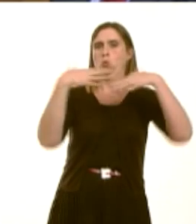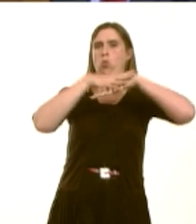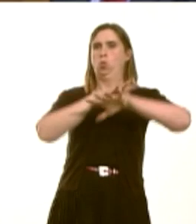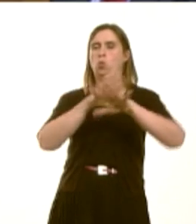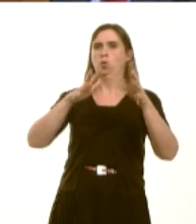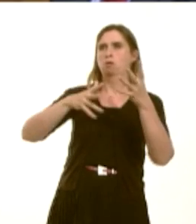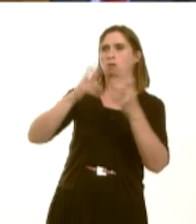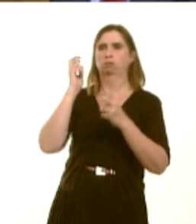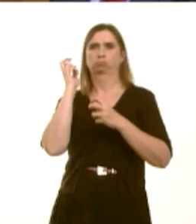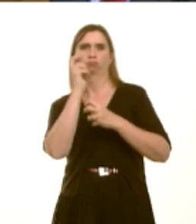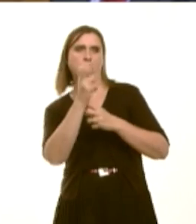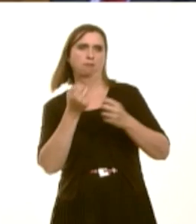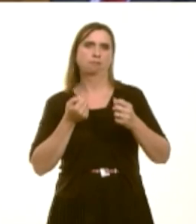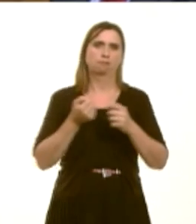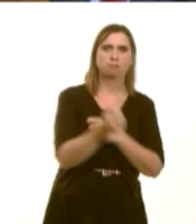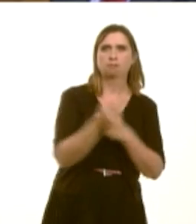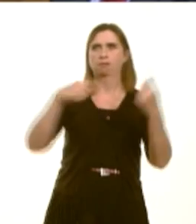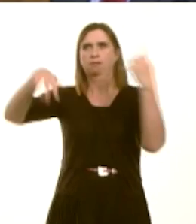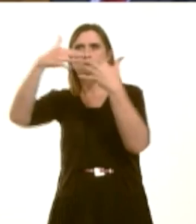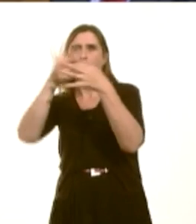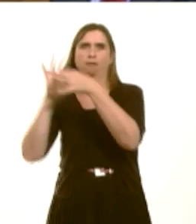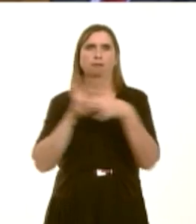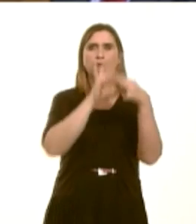cannot ignore the fact that there will be pinch points, not just on the M4, but the